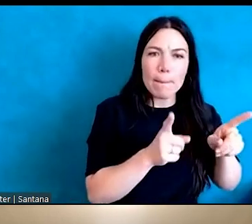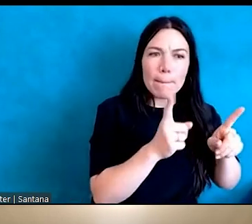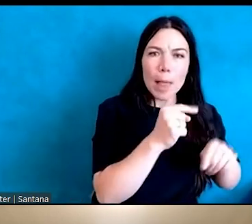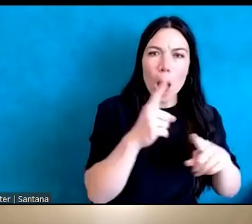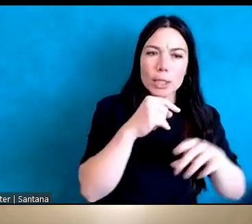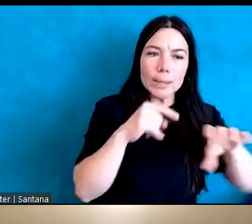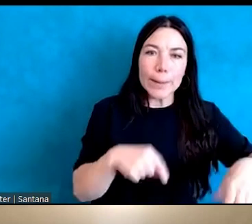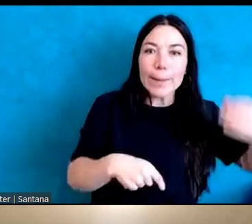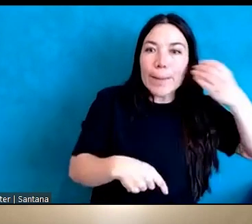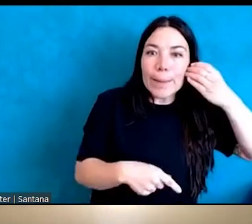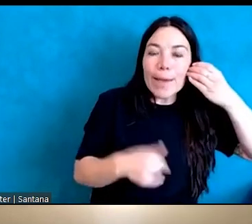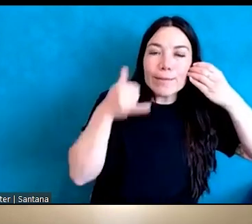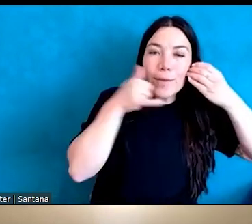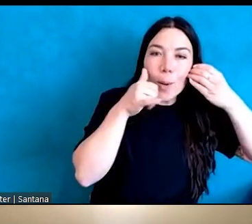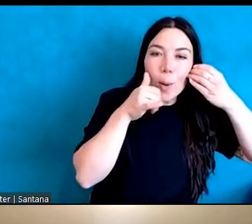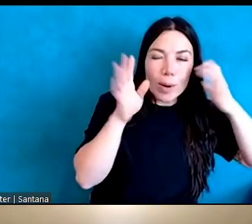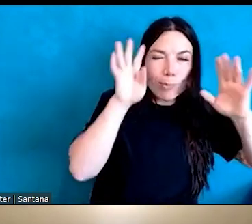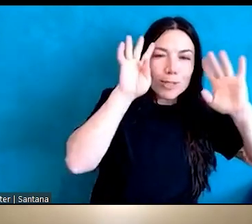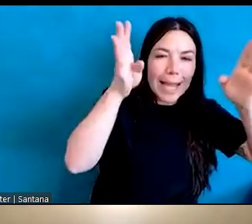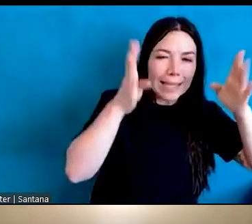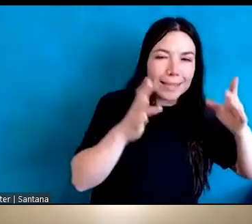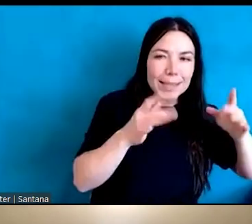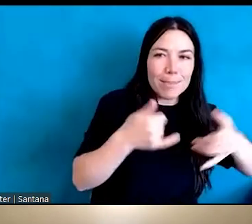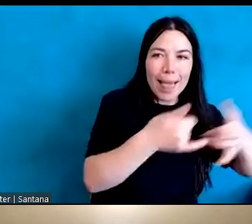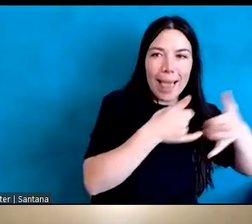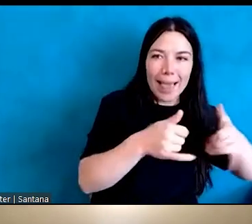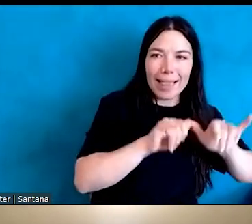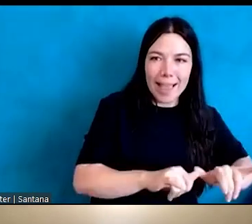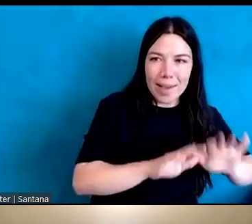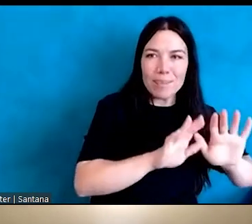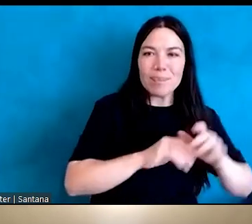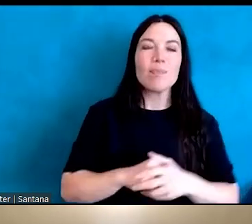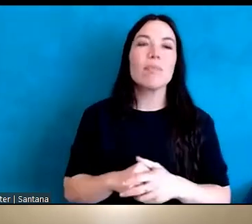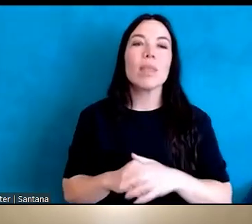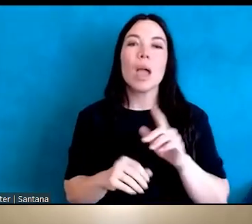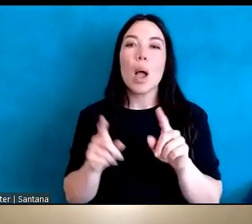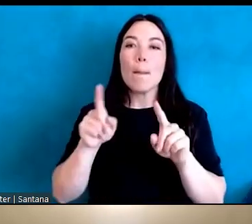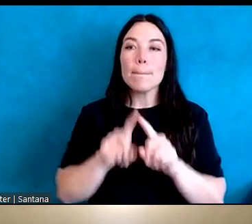So that's 'pretense' or 'pretend play.' And pretense is a challenging but rewarding context for children,